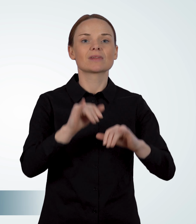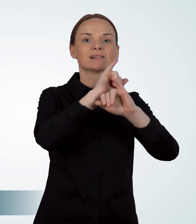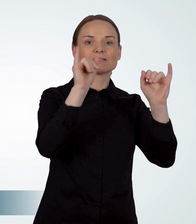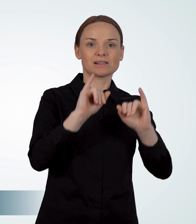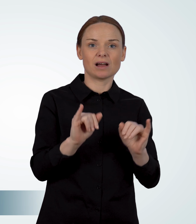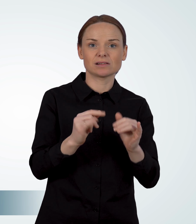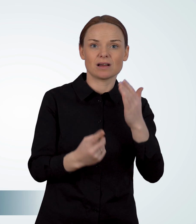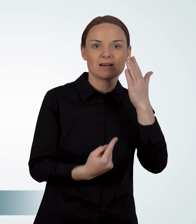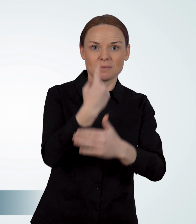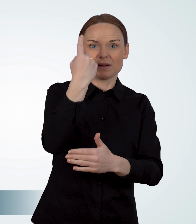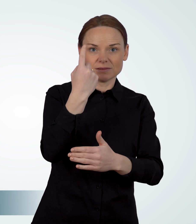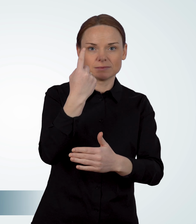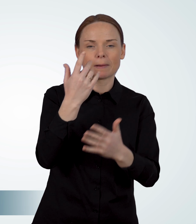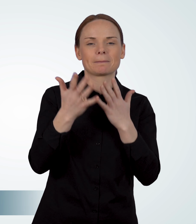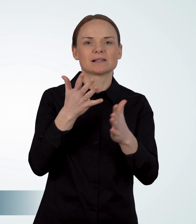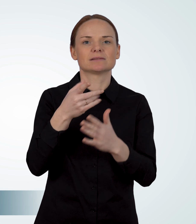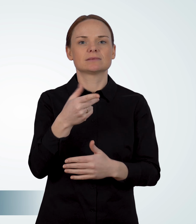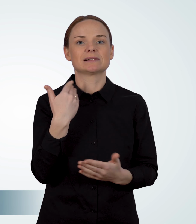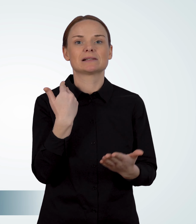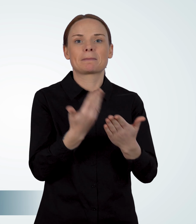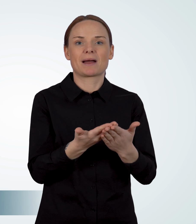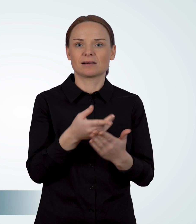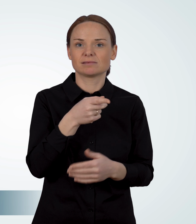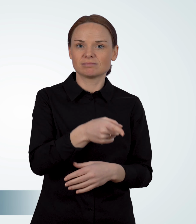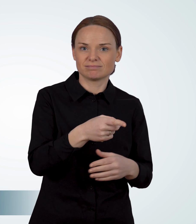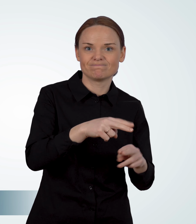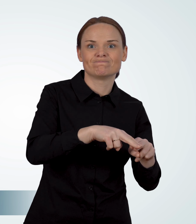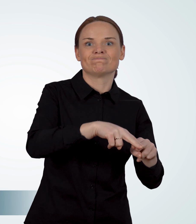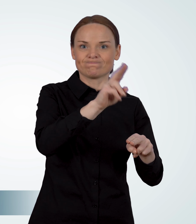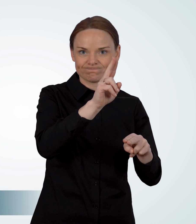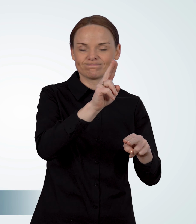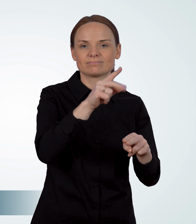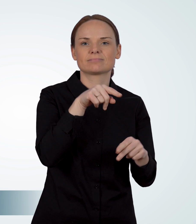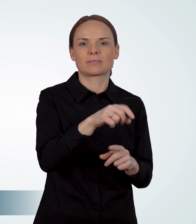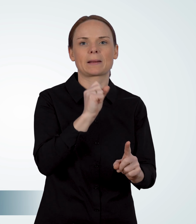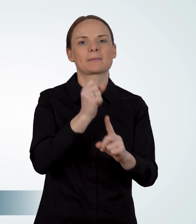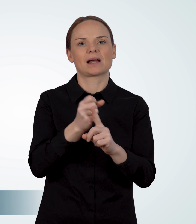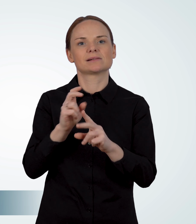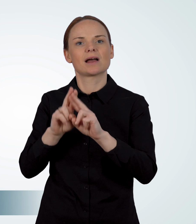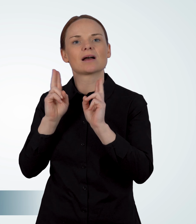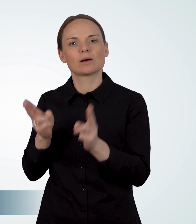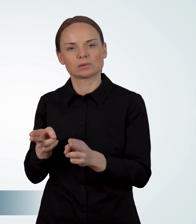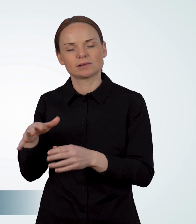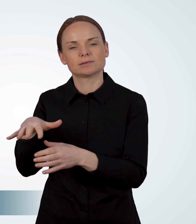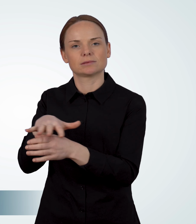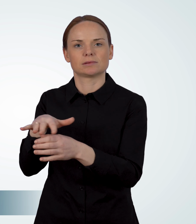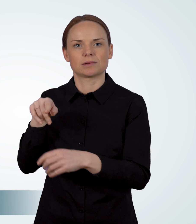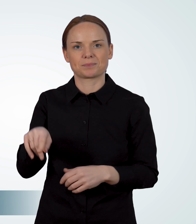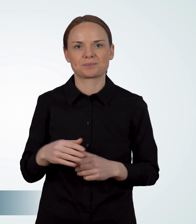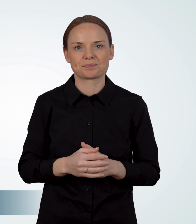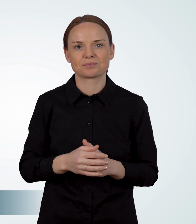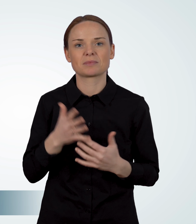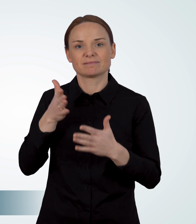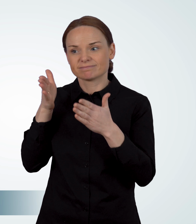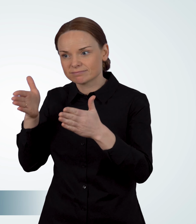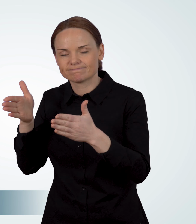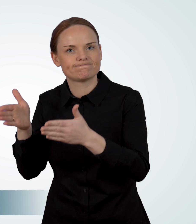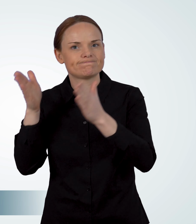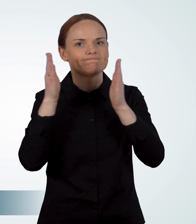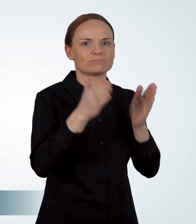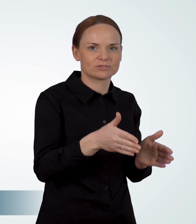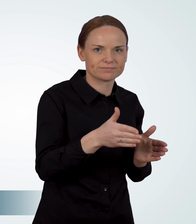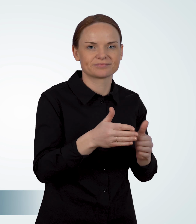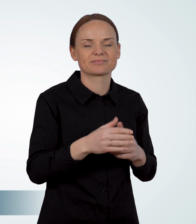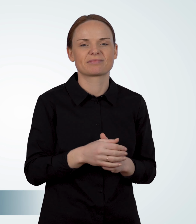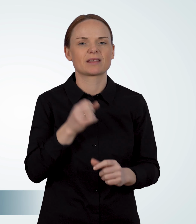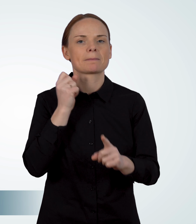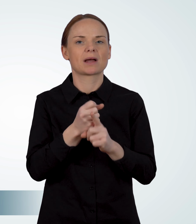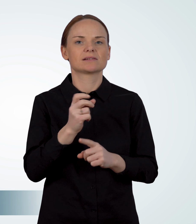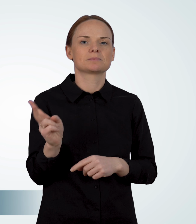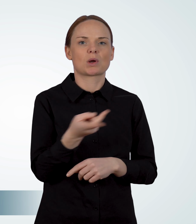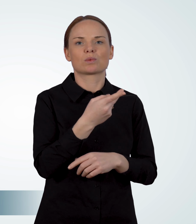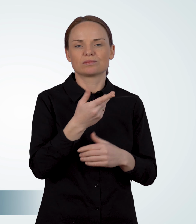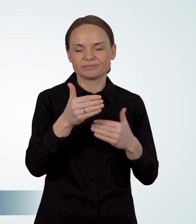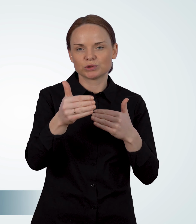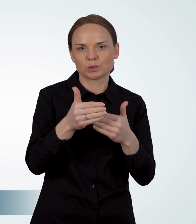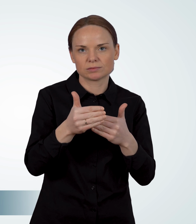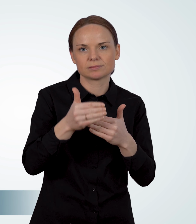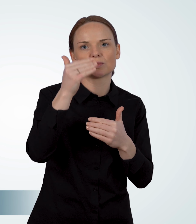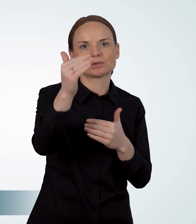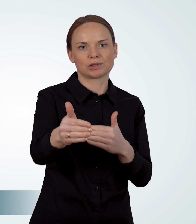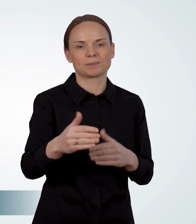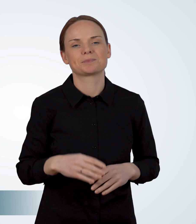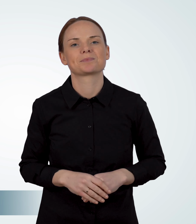Increased demand after these disasters puts a strain on the housing sector for short and long term housing.